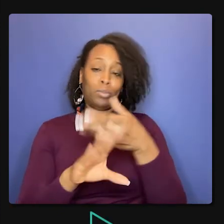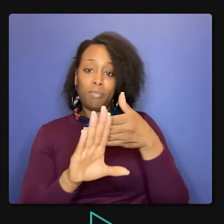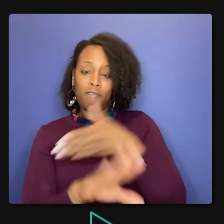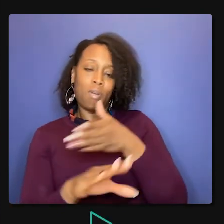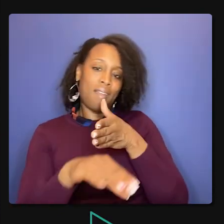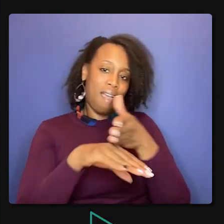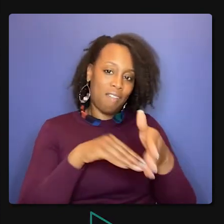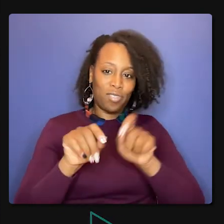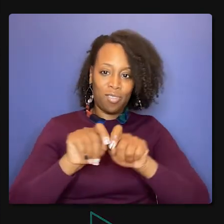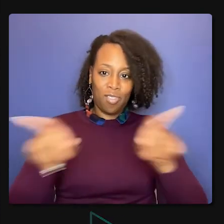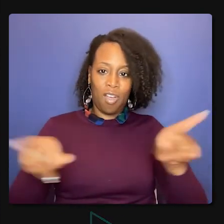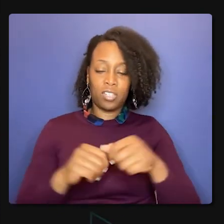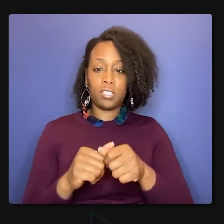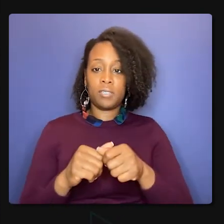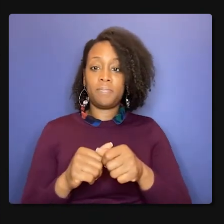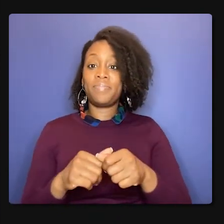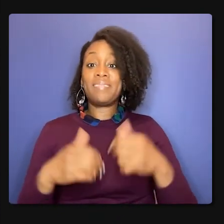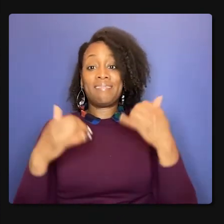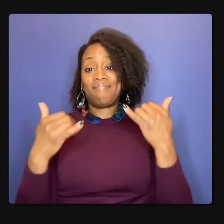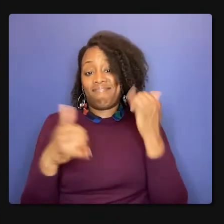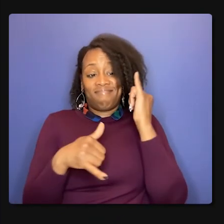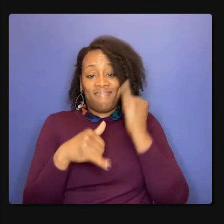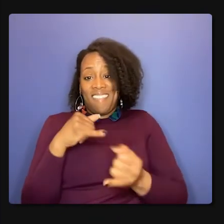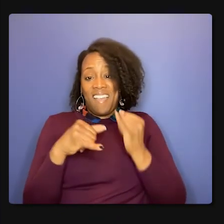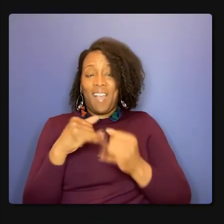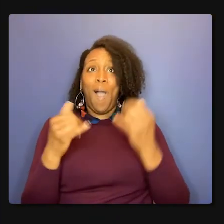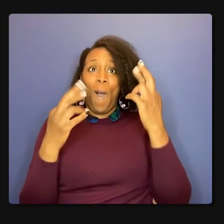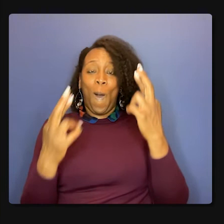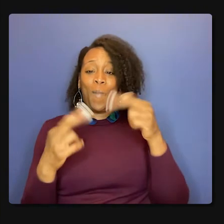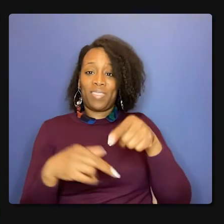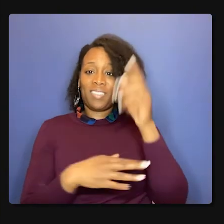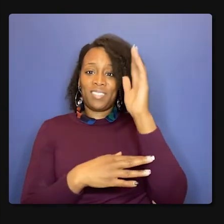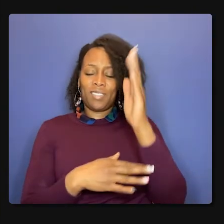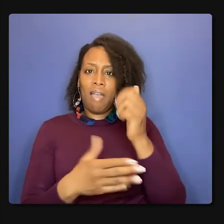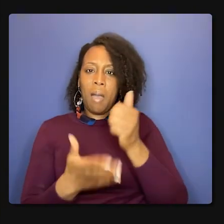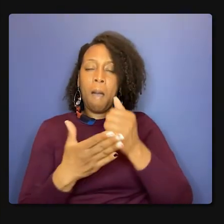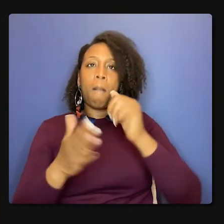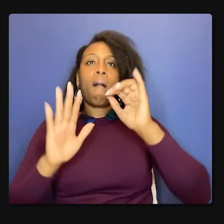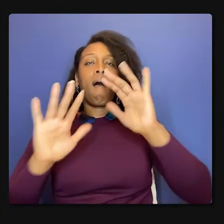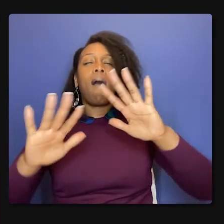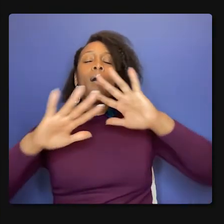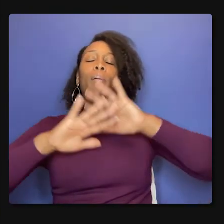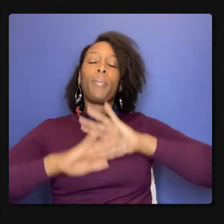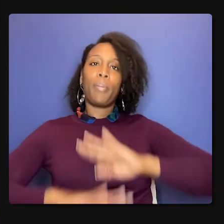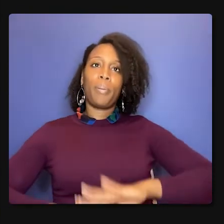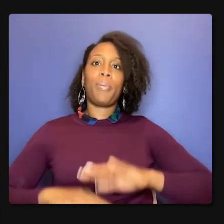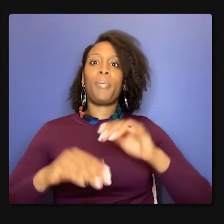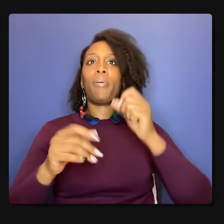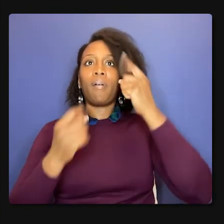to use pre- and post-launch. In closing, I hope this talk has demystified the application,